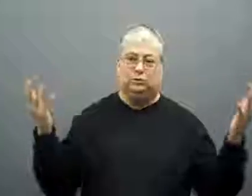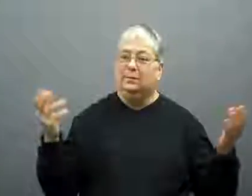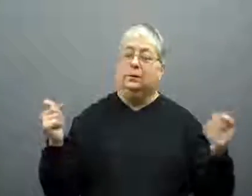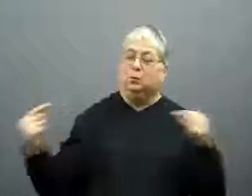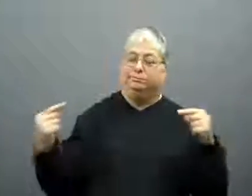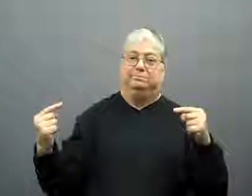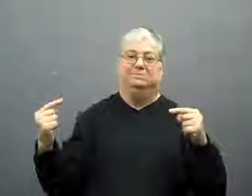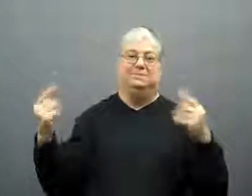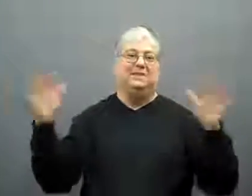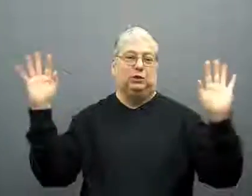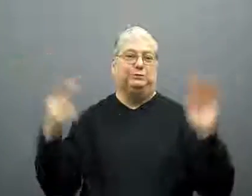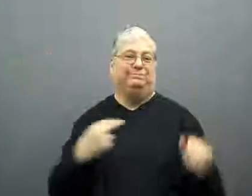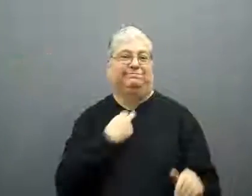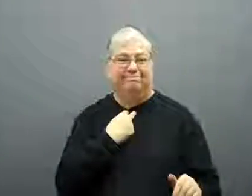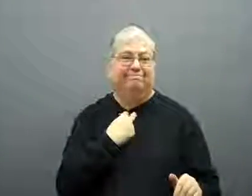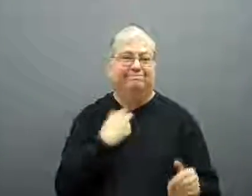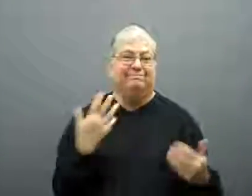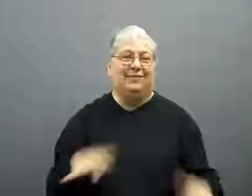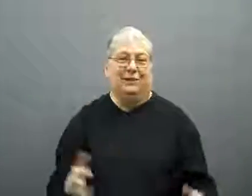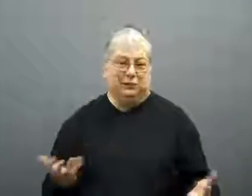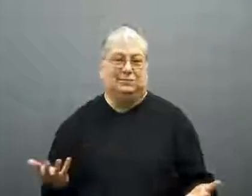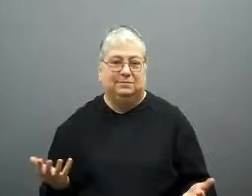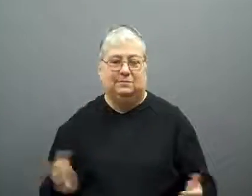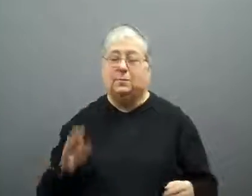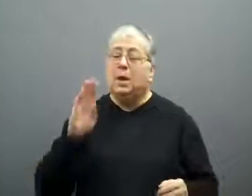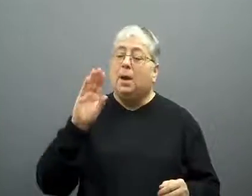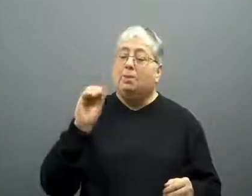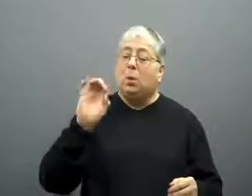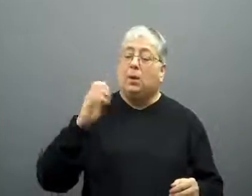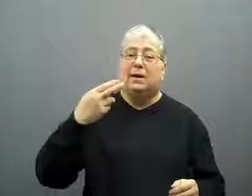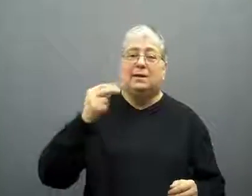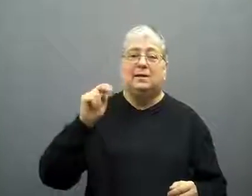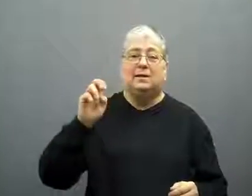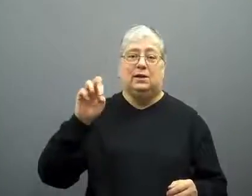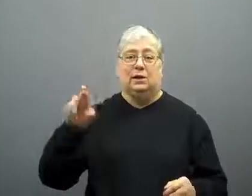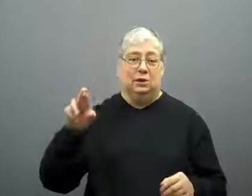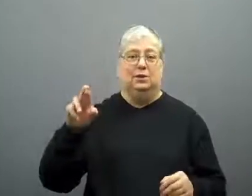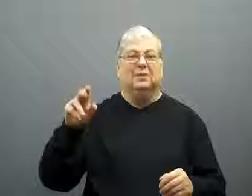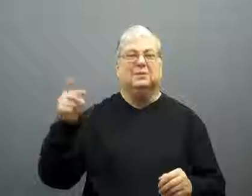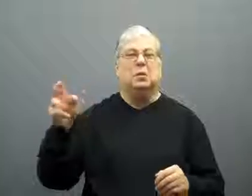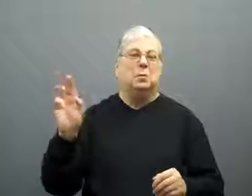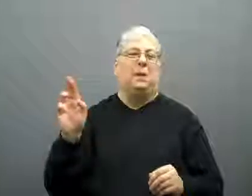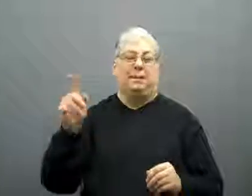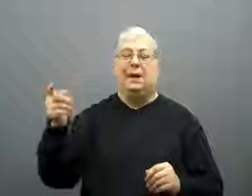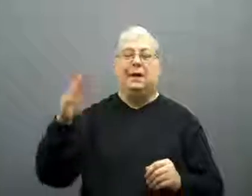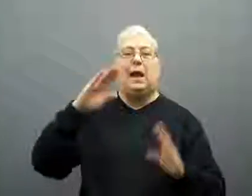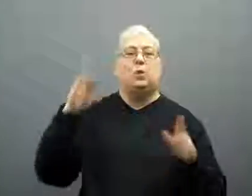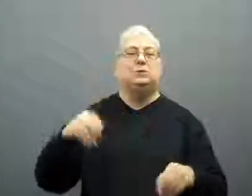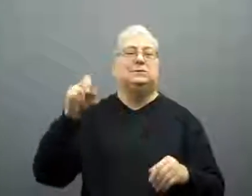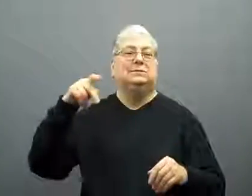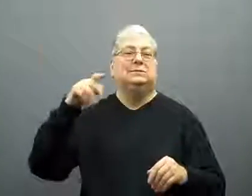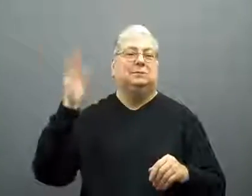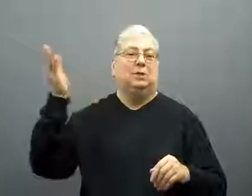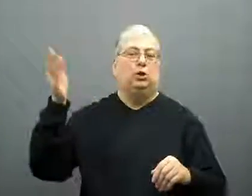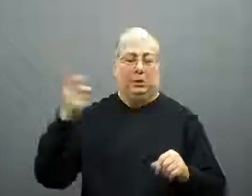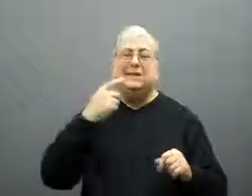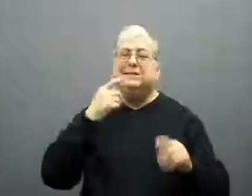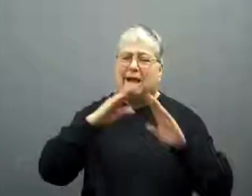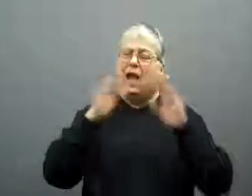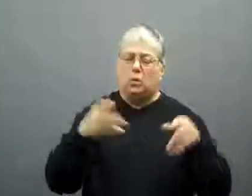So the two sides were at an impasse.